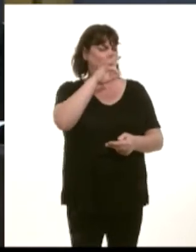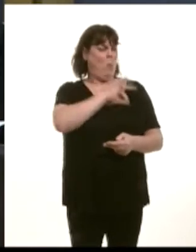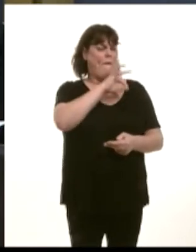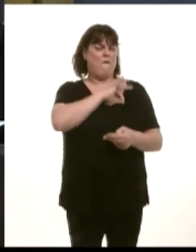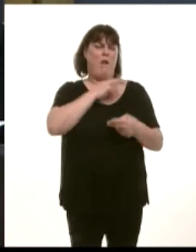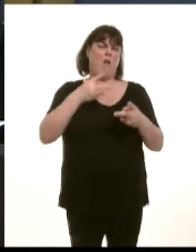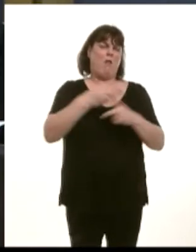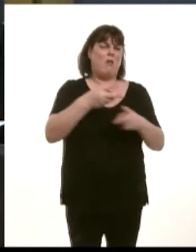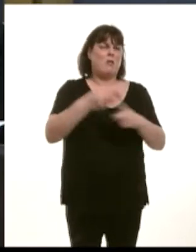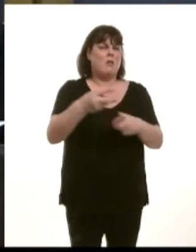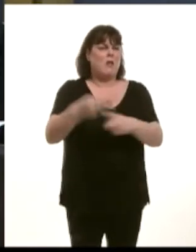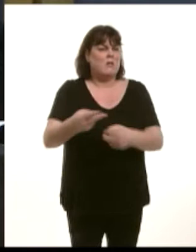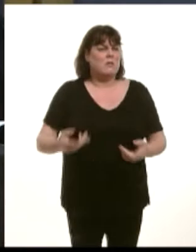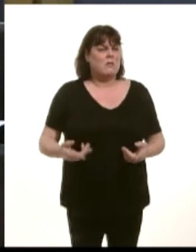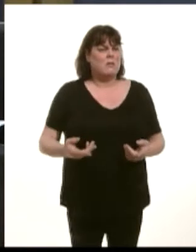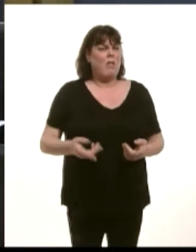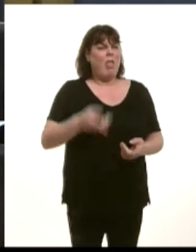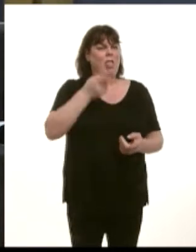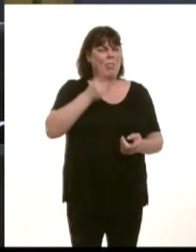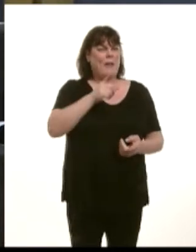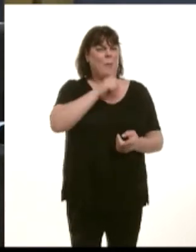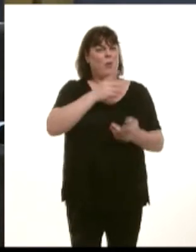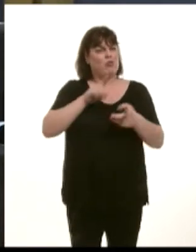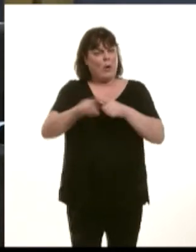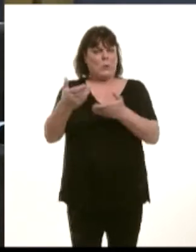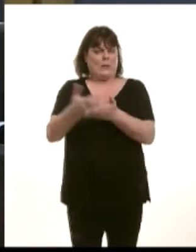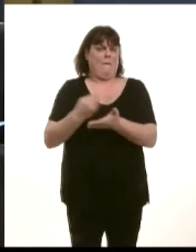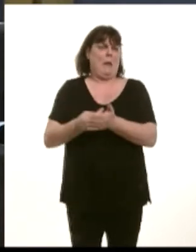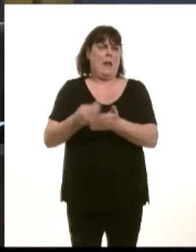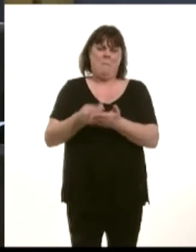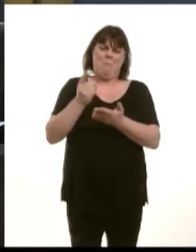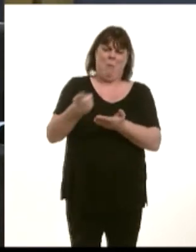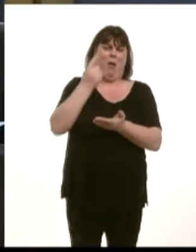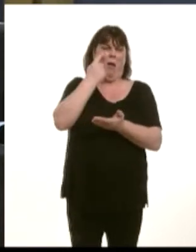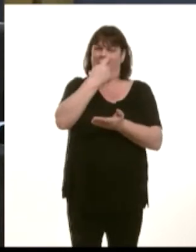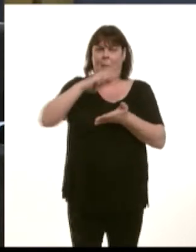All of this is from austerity, which has failed, and it has failed badly.